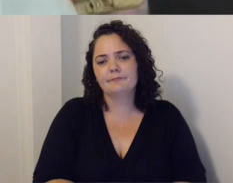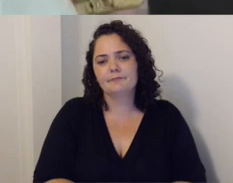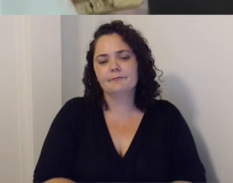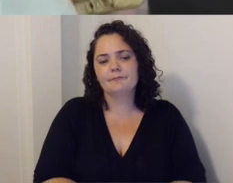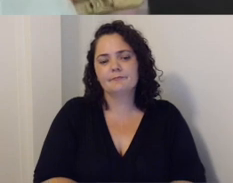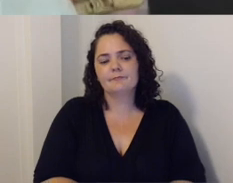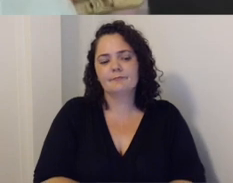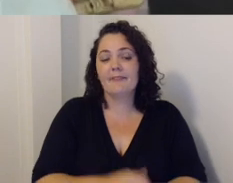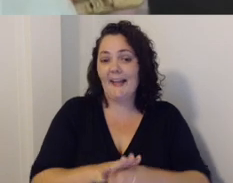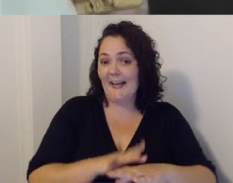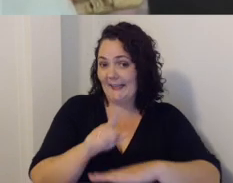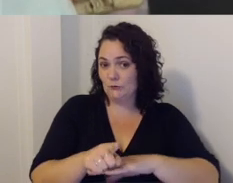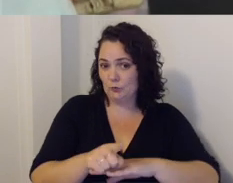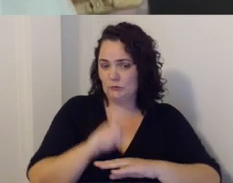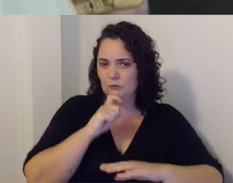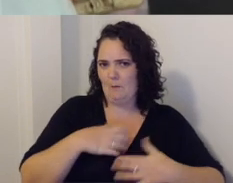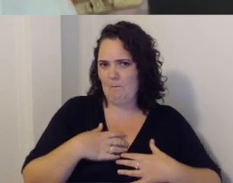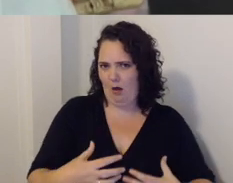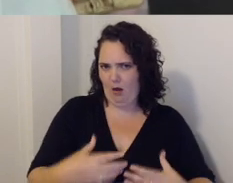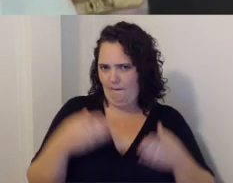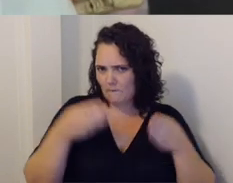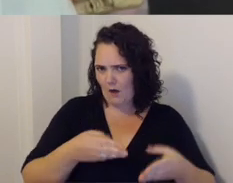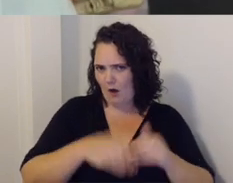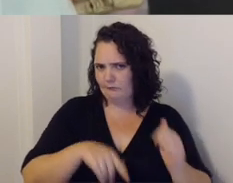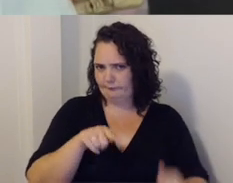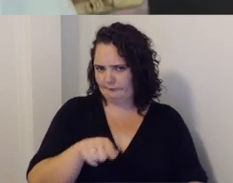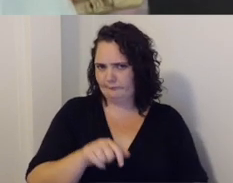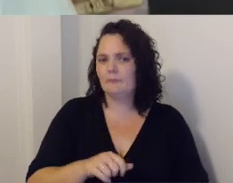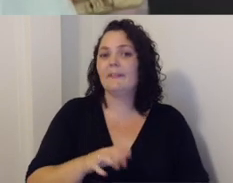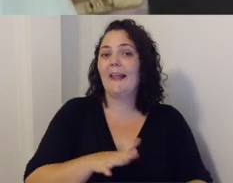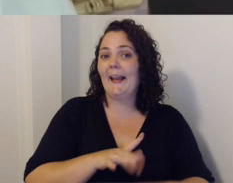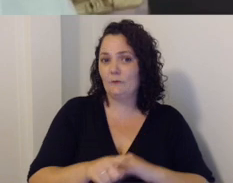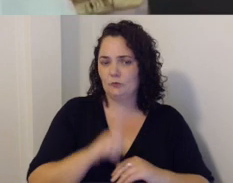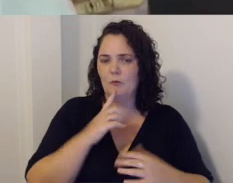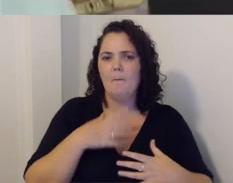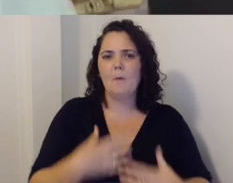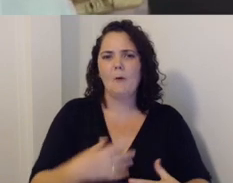to explore even more next week so next week we're going to be working in the dark manner